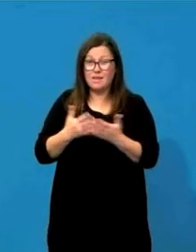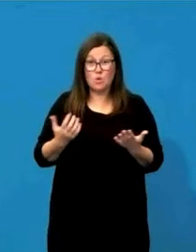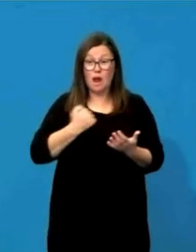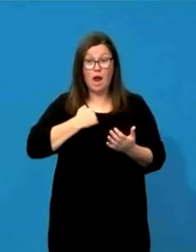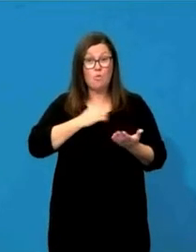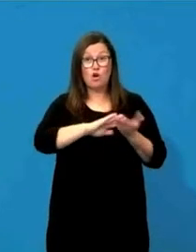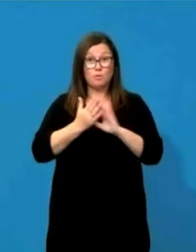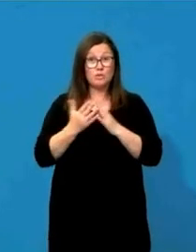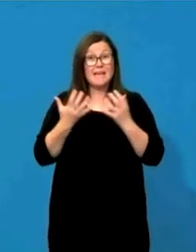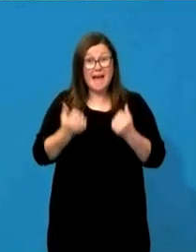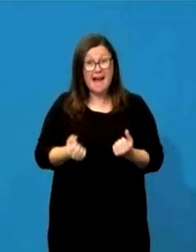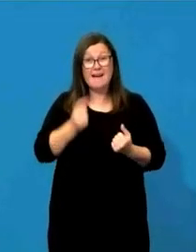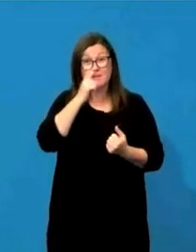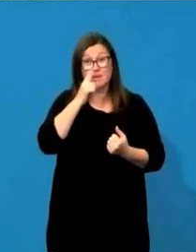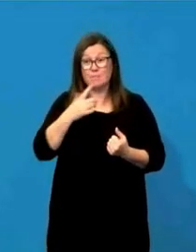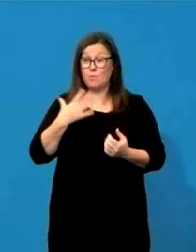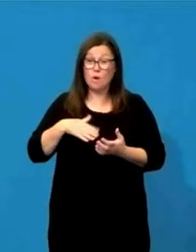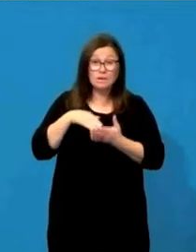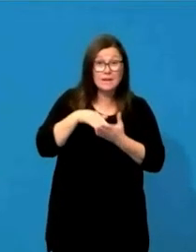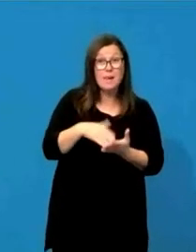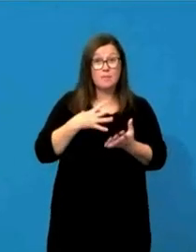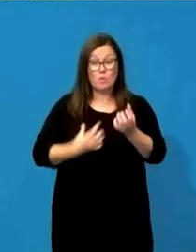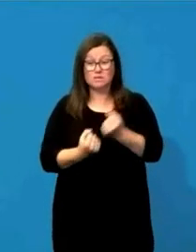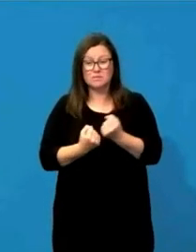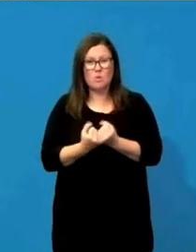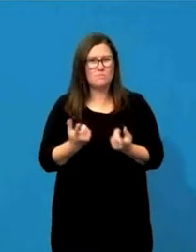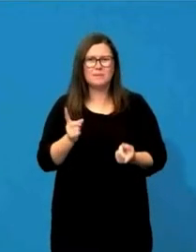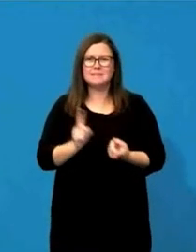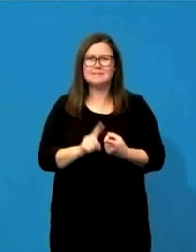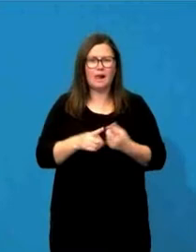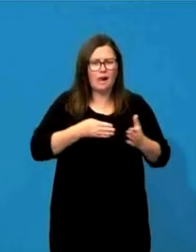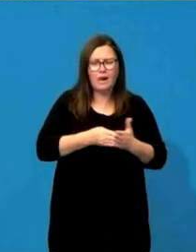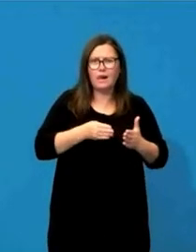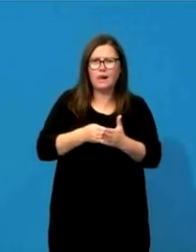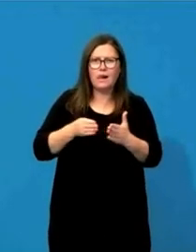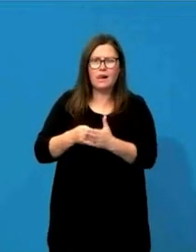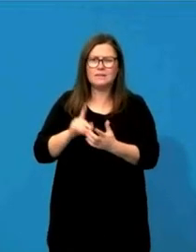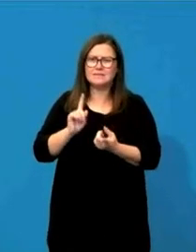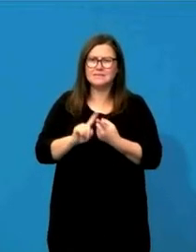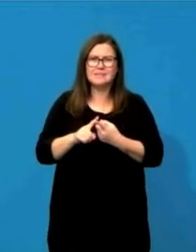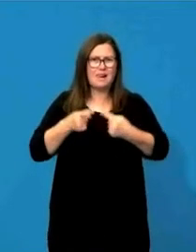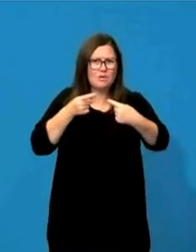And so, there there's also a large administrative burden on those people